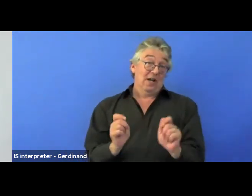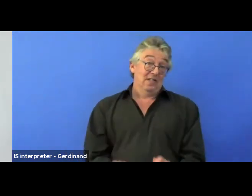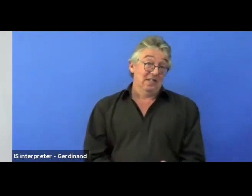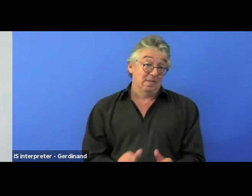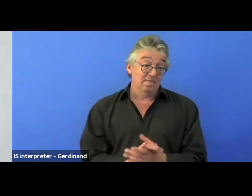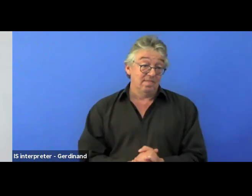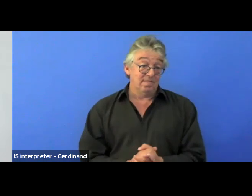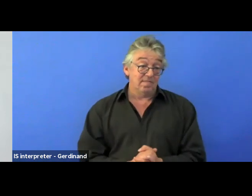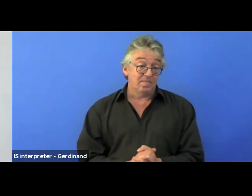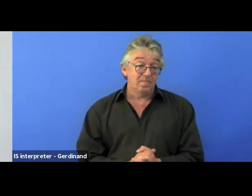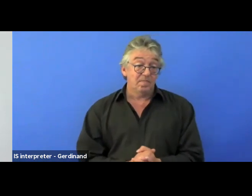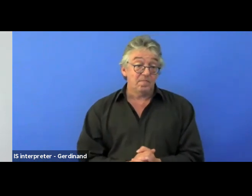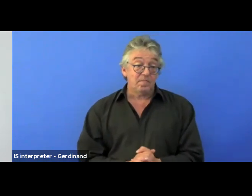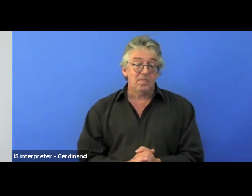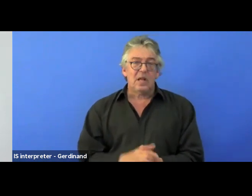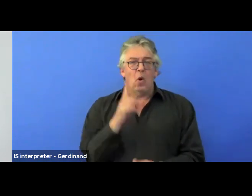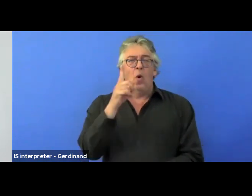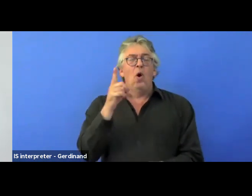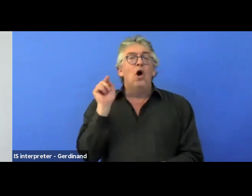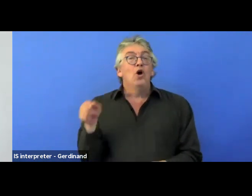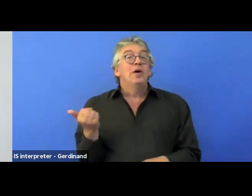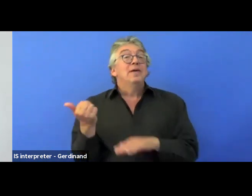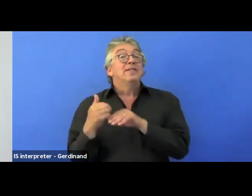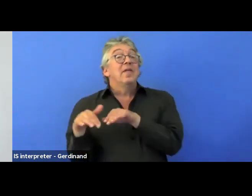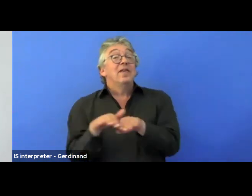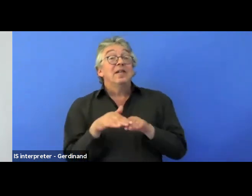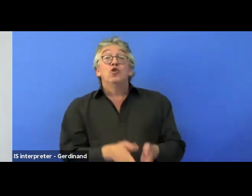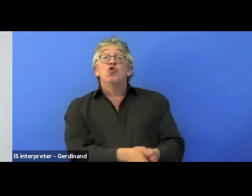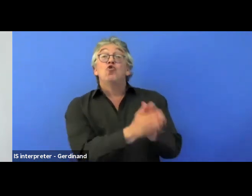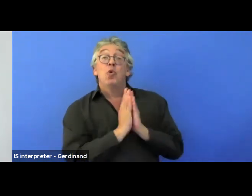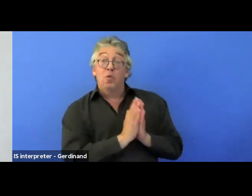in the standardisation requests is that the Commission may use